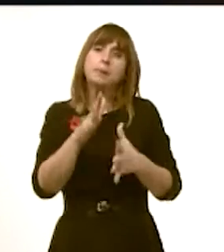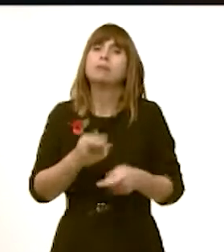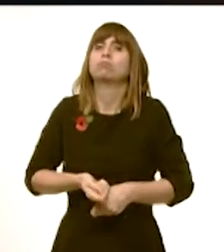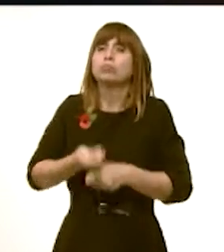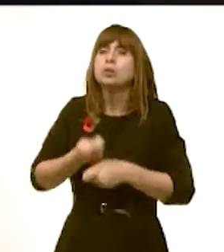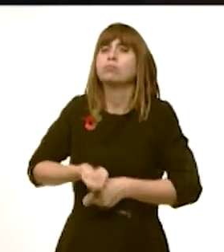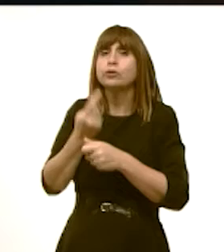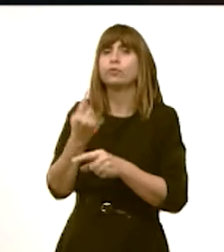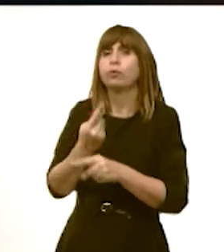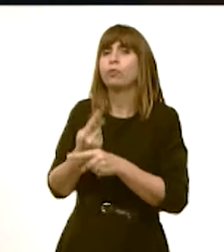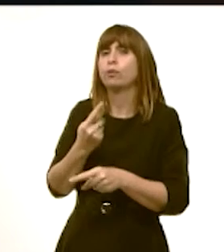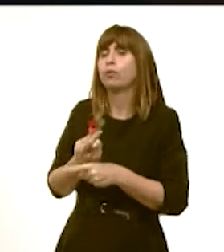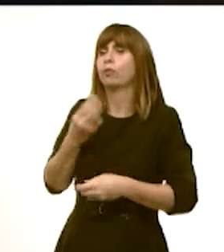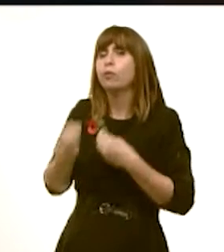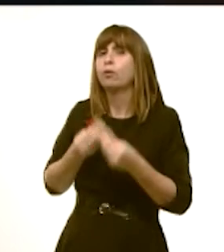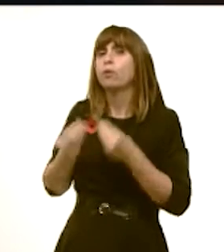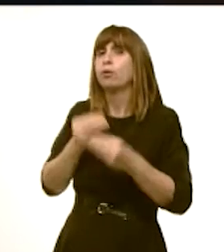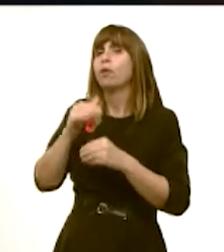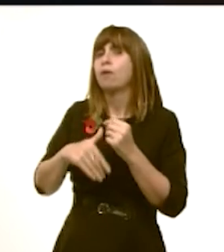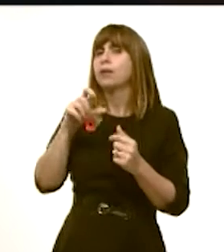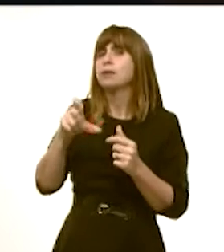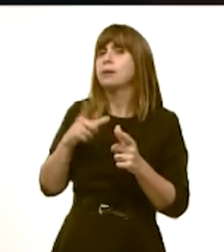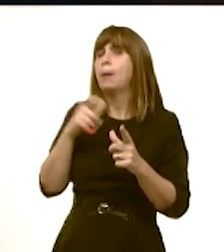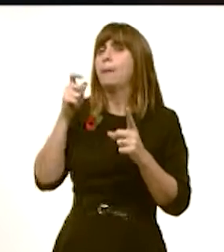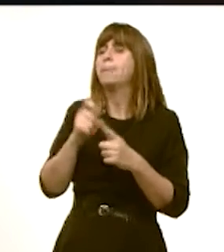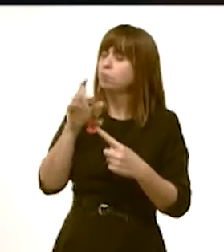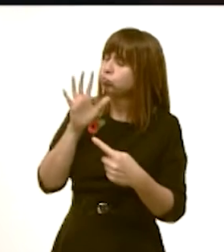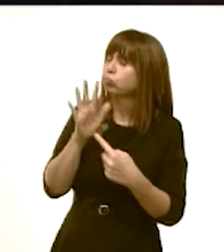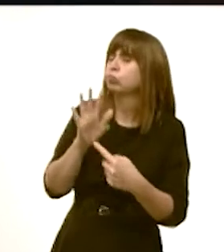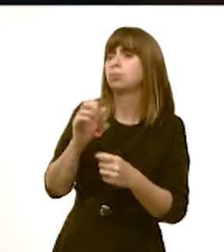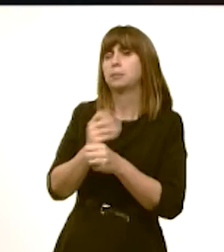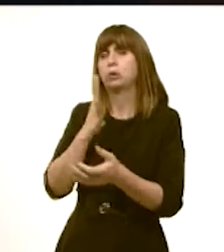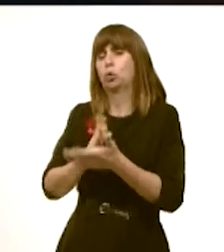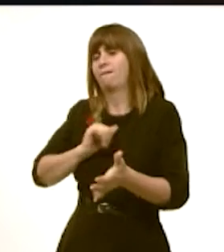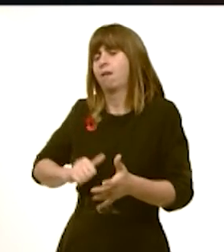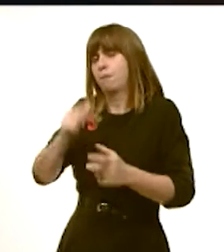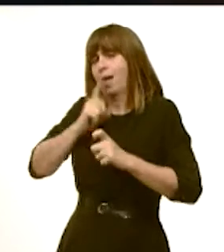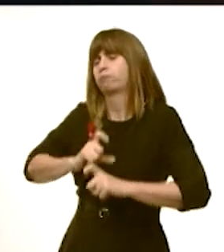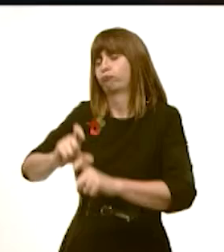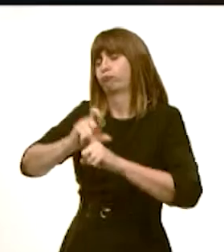of the CAP to the sustainability and the future of Welsh farming.